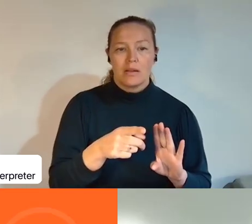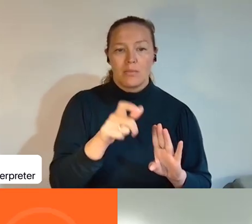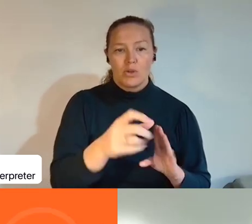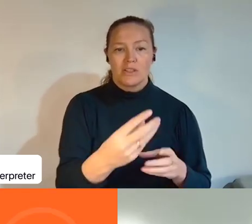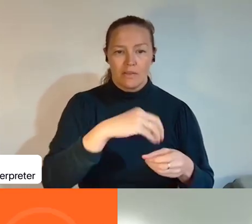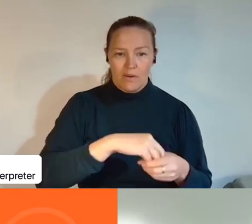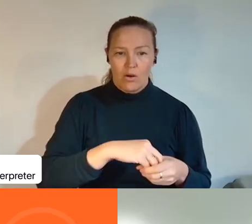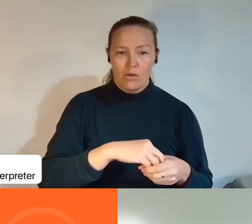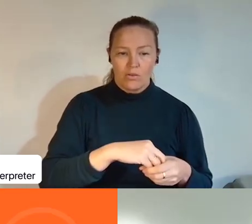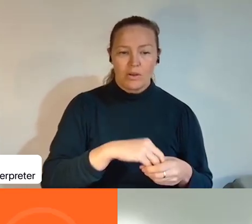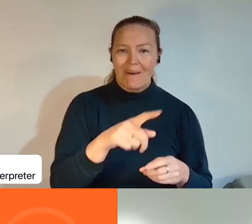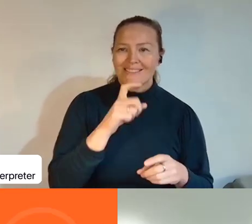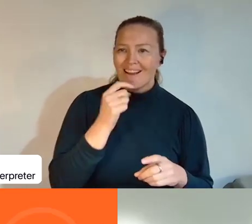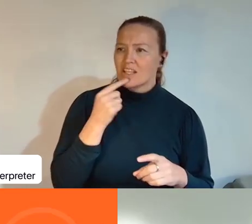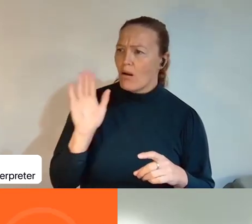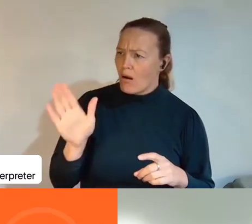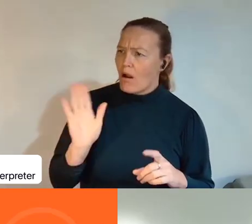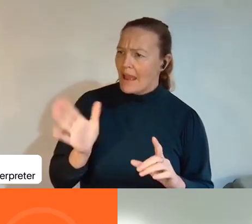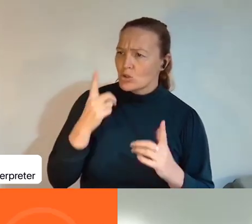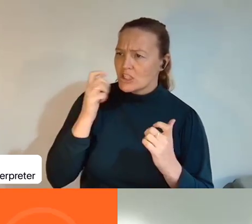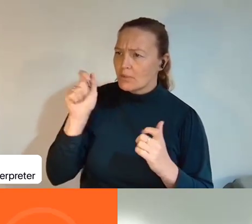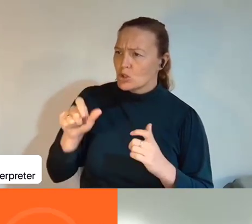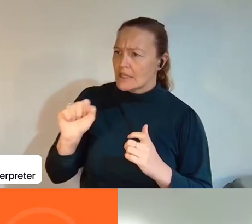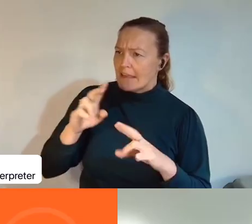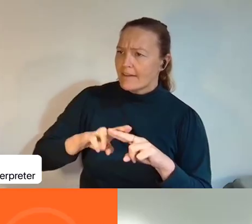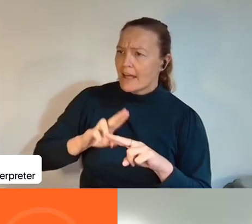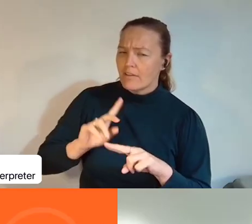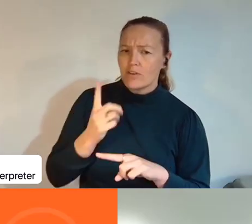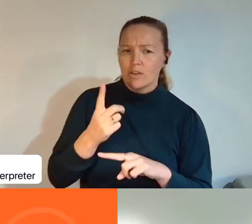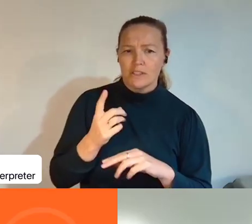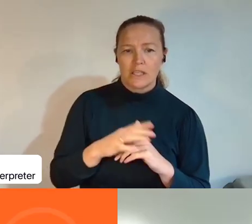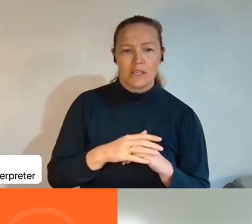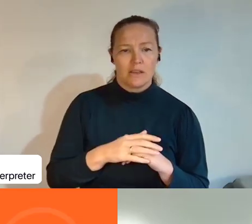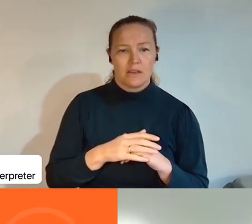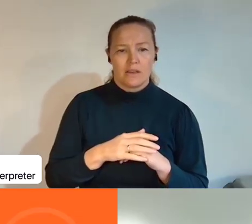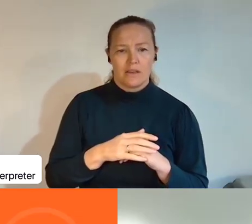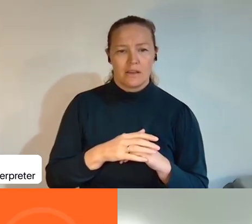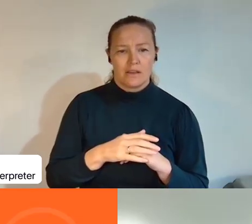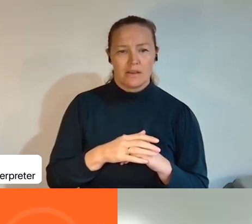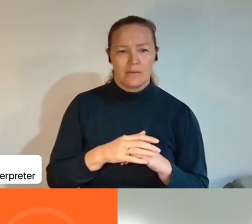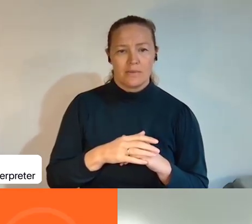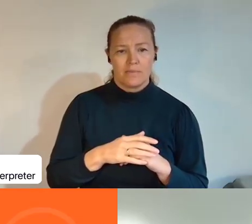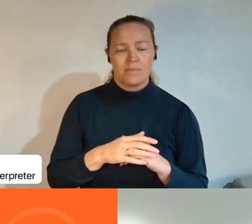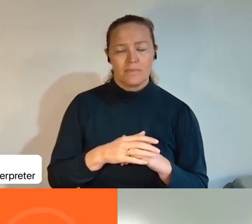I've got to check with the person's father". And then she come back and said that the person wasn't